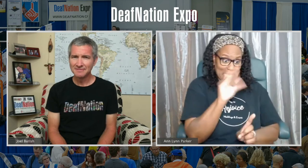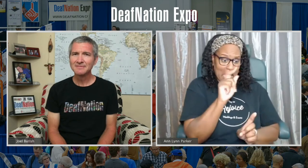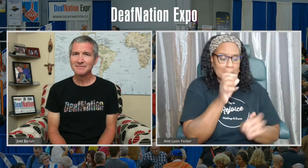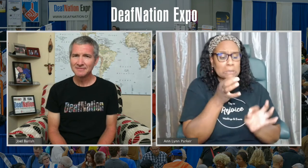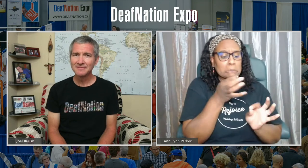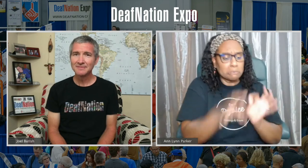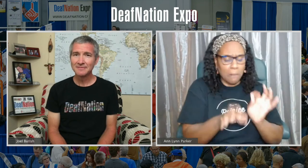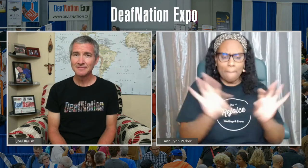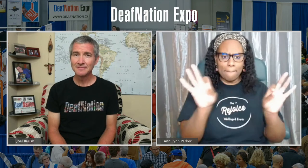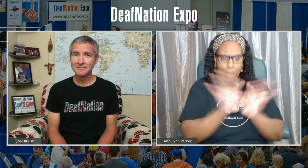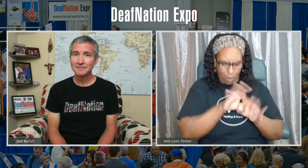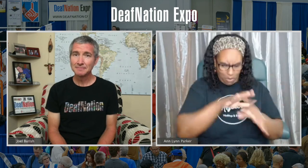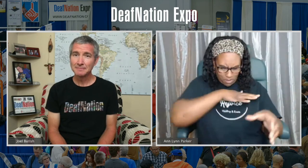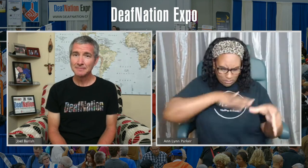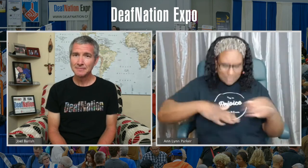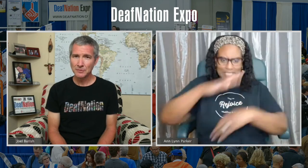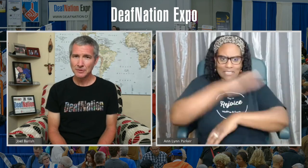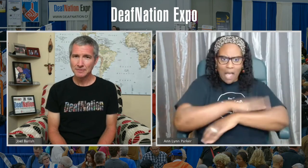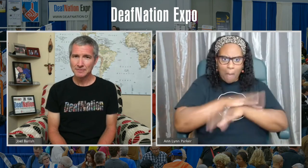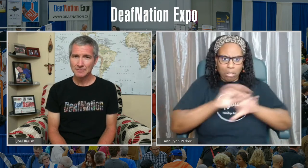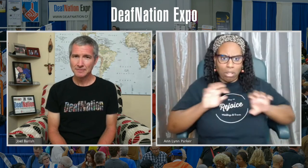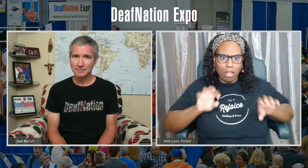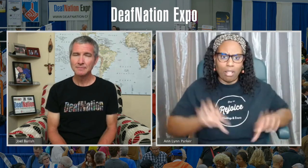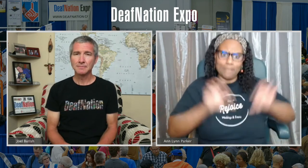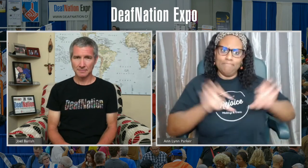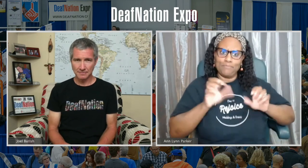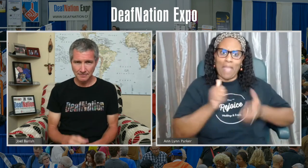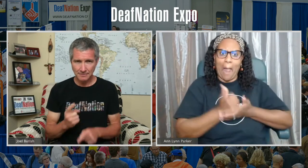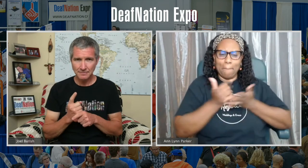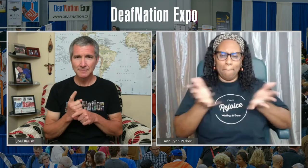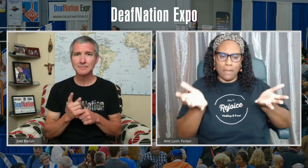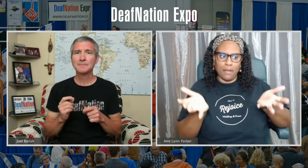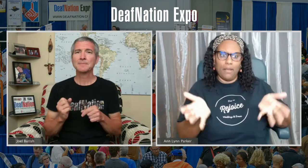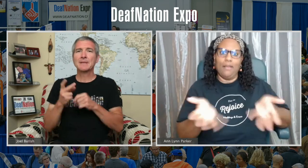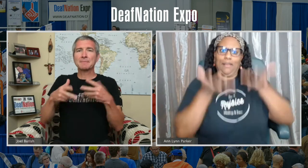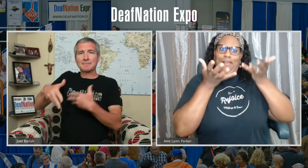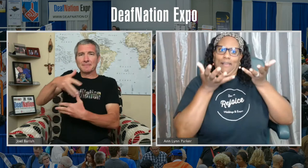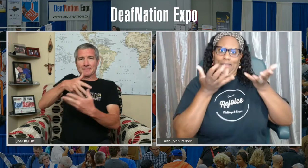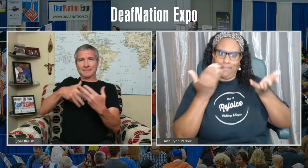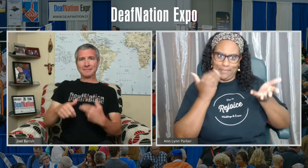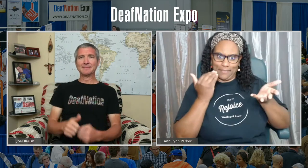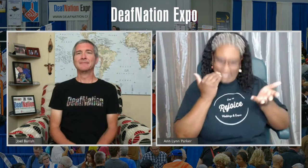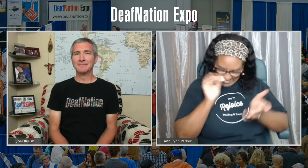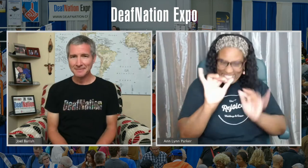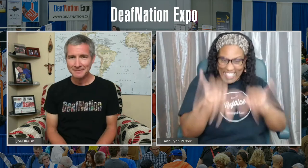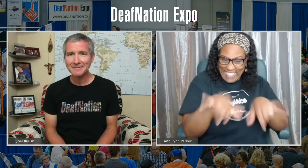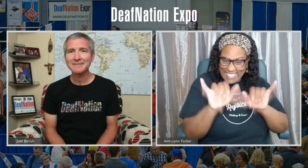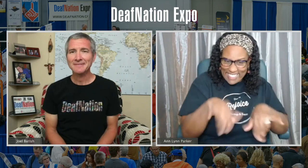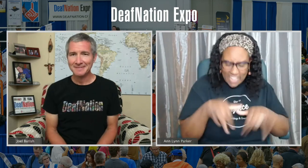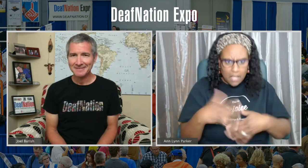If catering is simple, the important thing is the table can have decoration to help jazz it up. Right. Spruce it up.